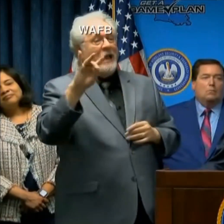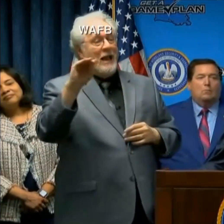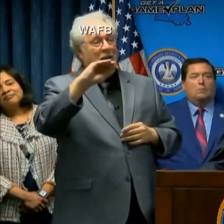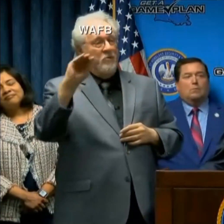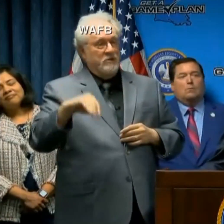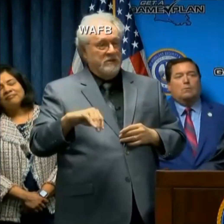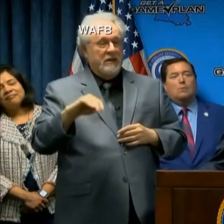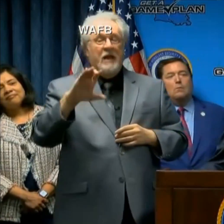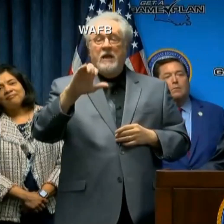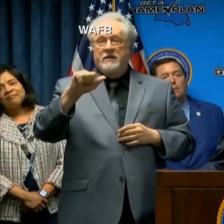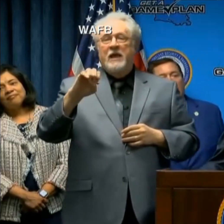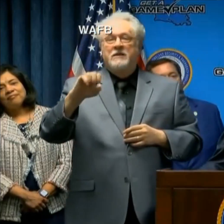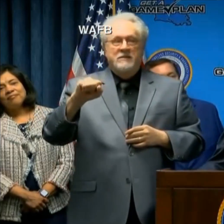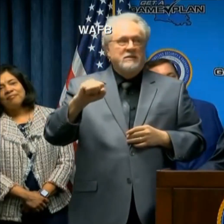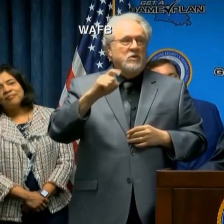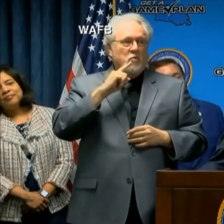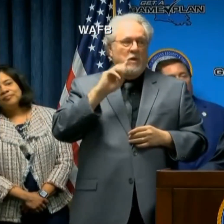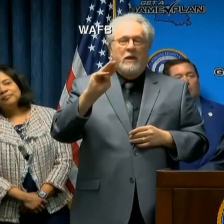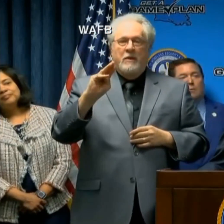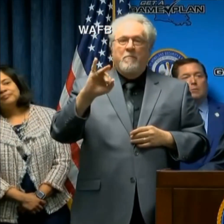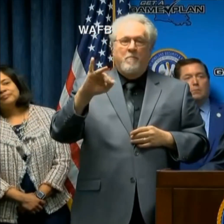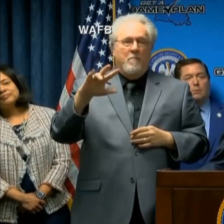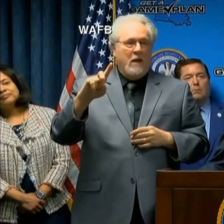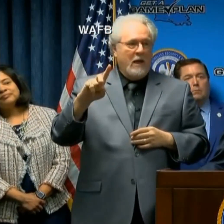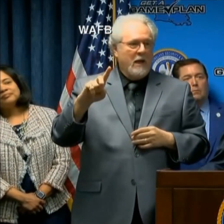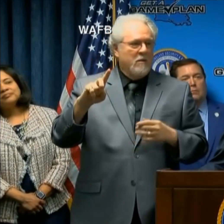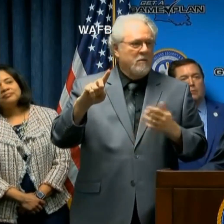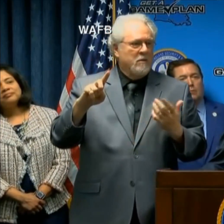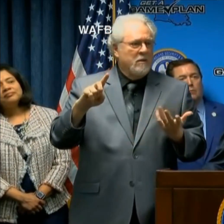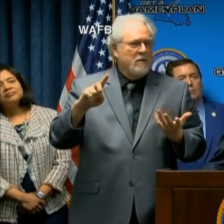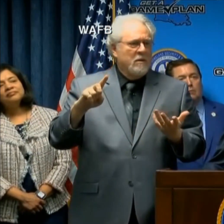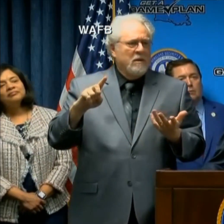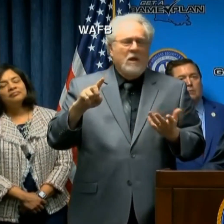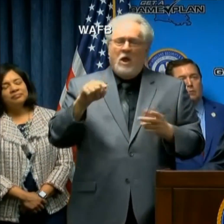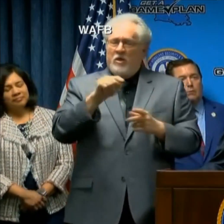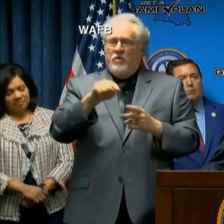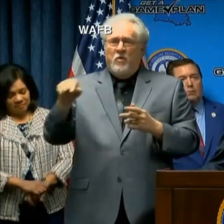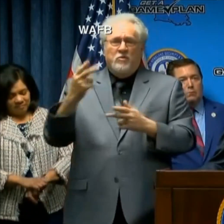people experience mild symptoms may give us a sense for whether any of the three